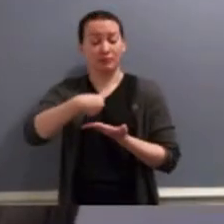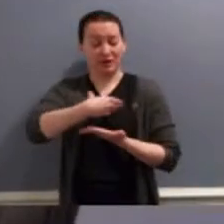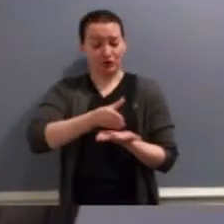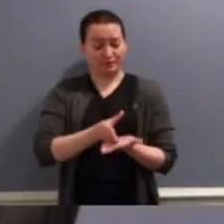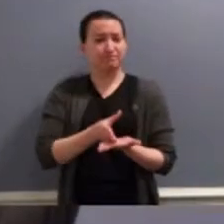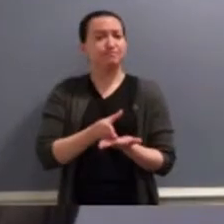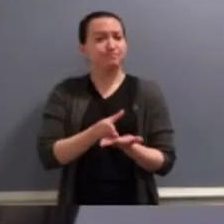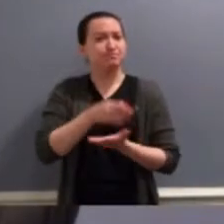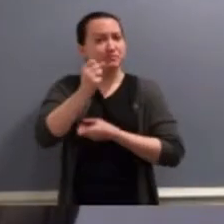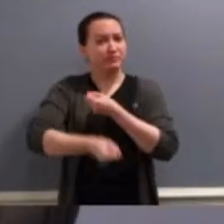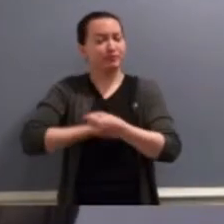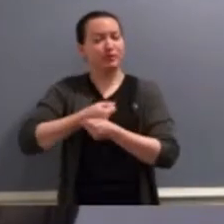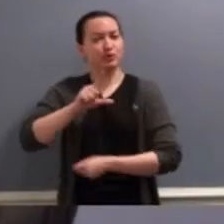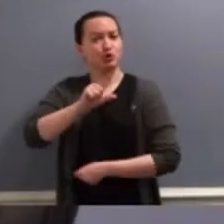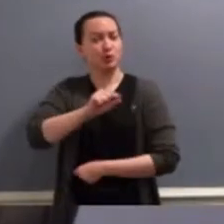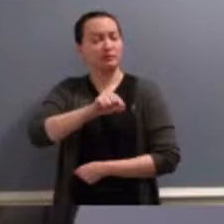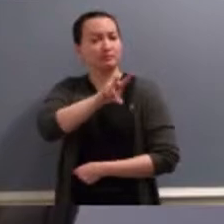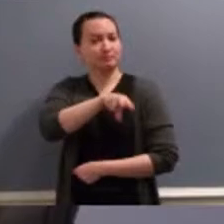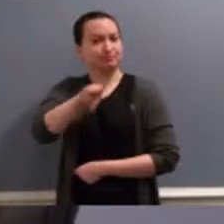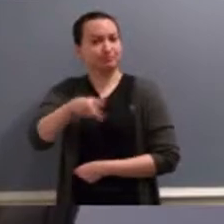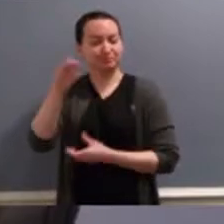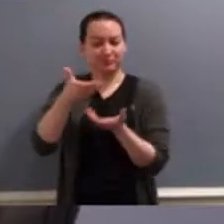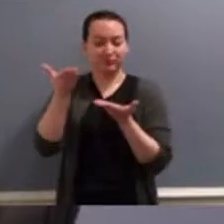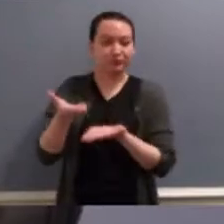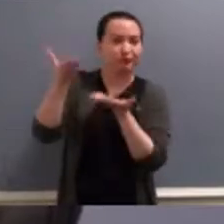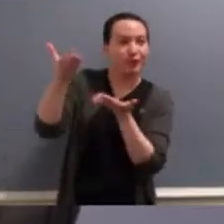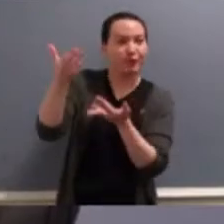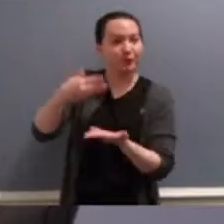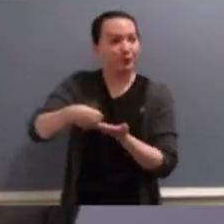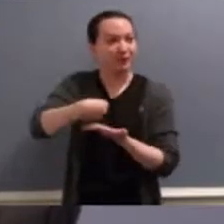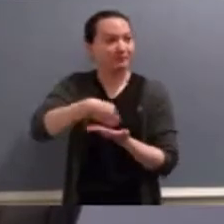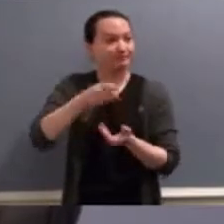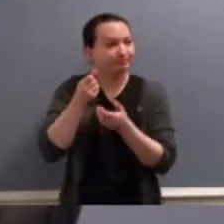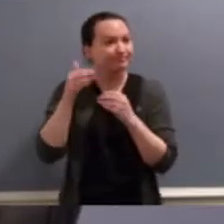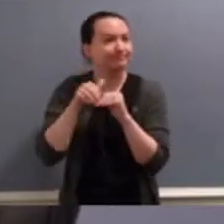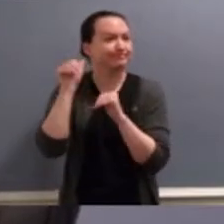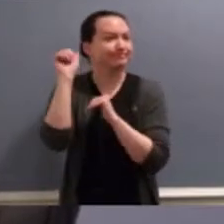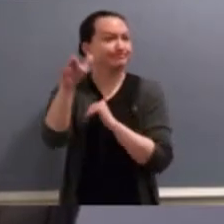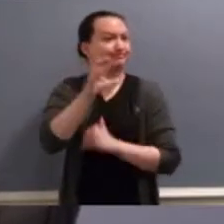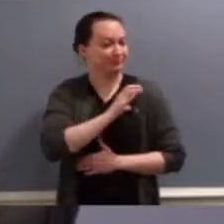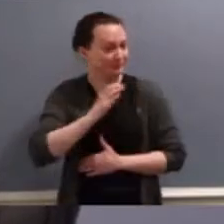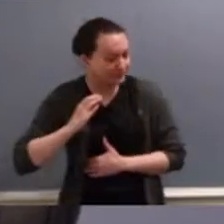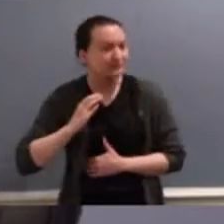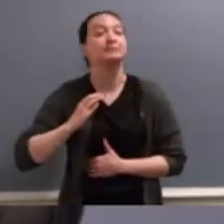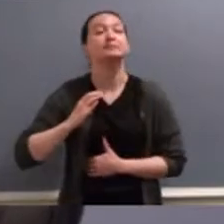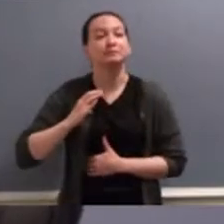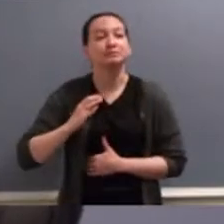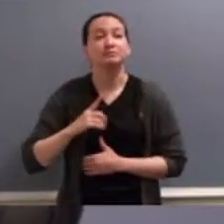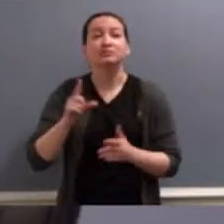2022 is administrator's recommended budget that he submits to the Commissioners we started this